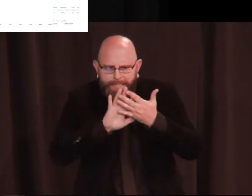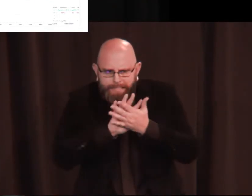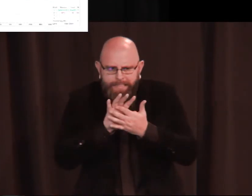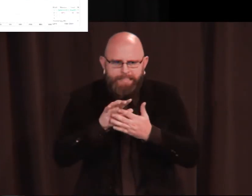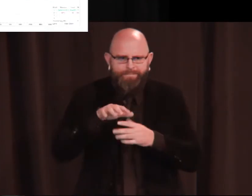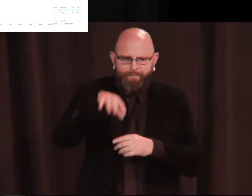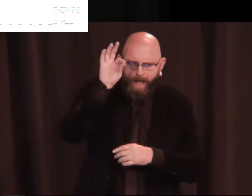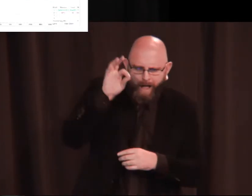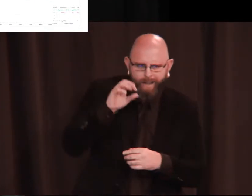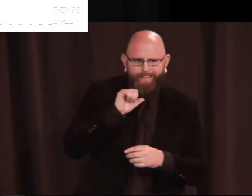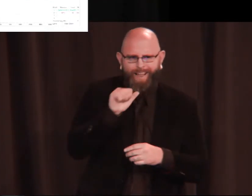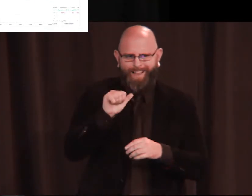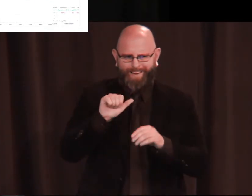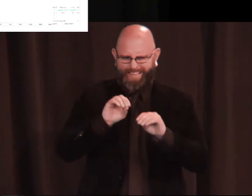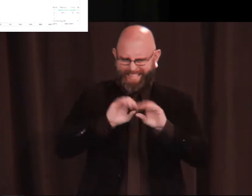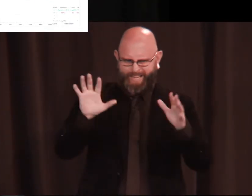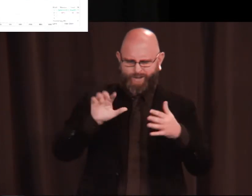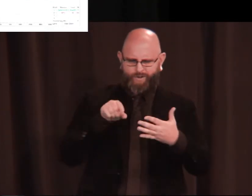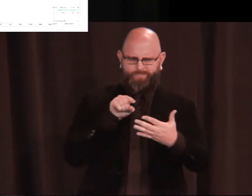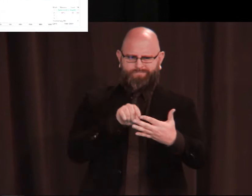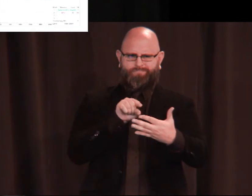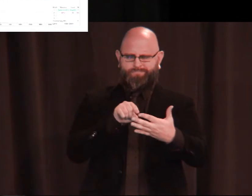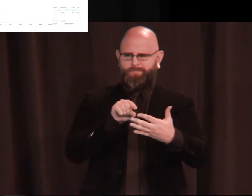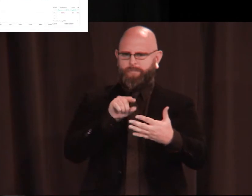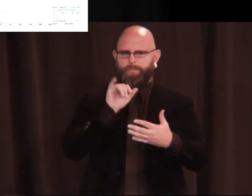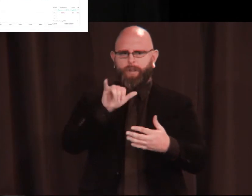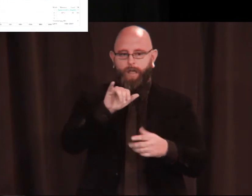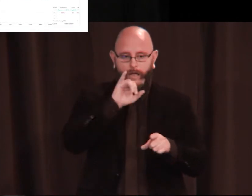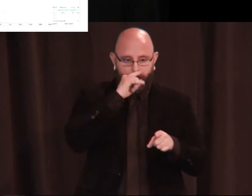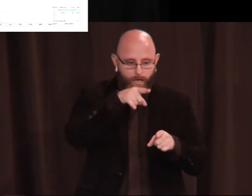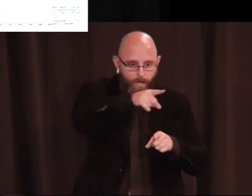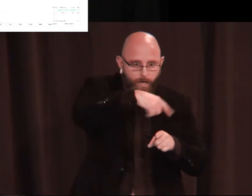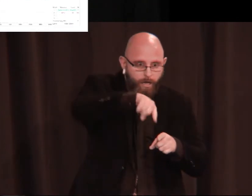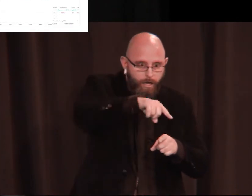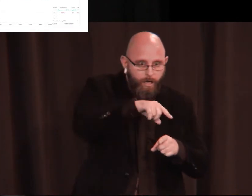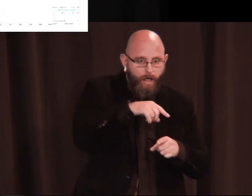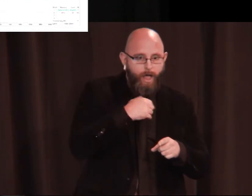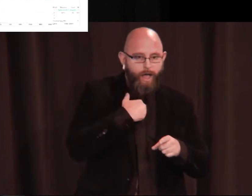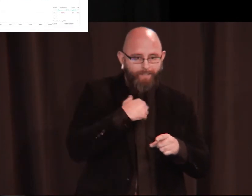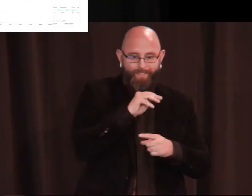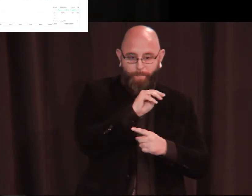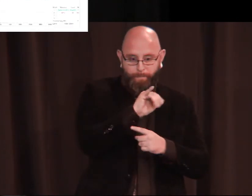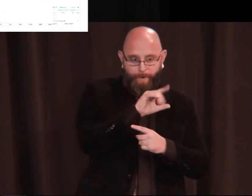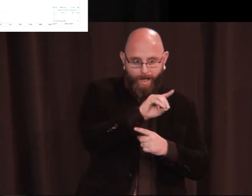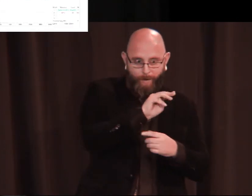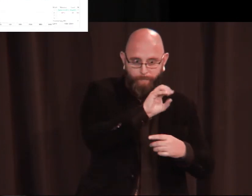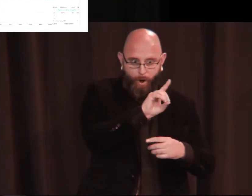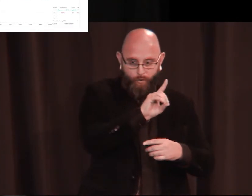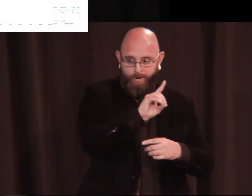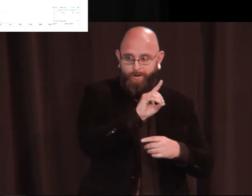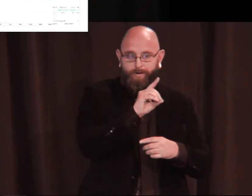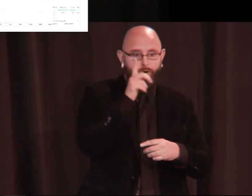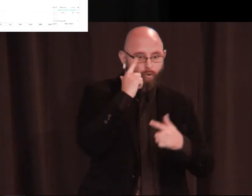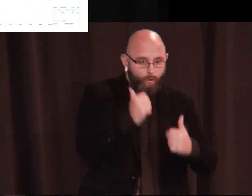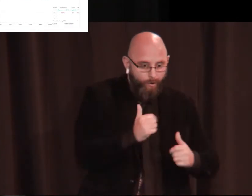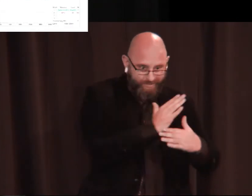should we be working with these kids with mild to moderate hearing loss, what are the appropriate practices for these kids.